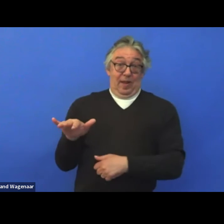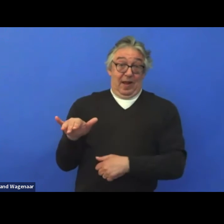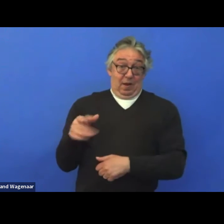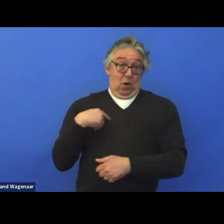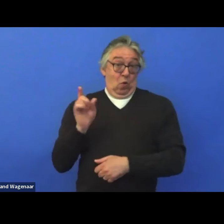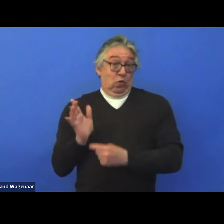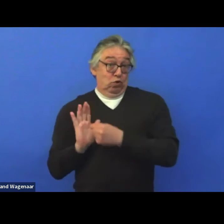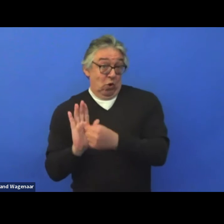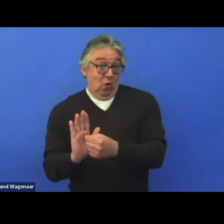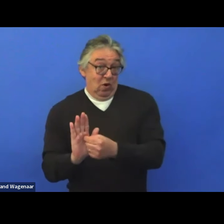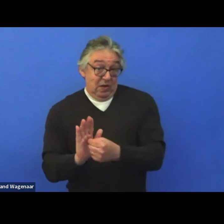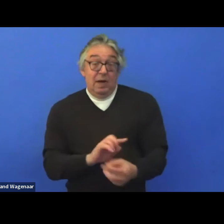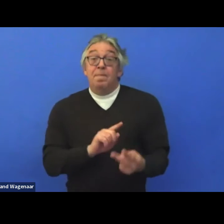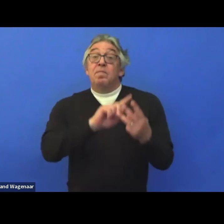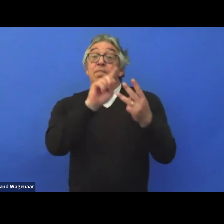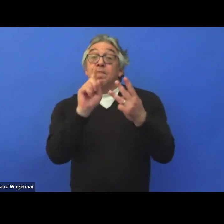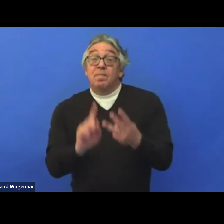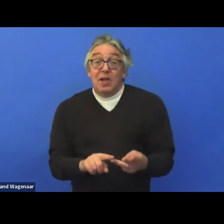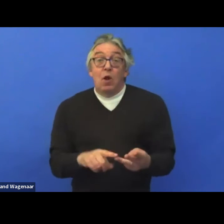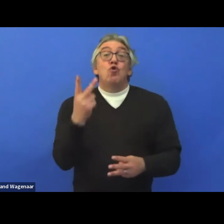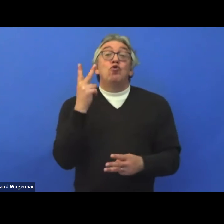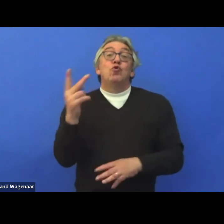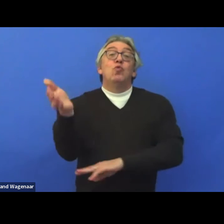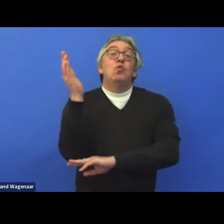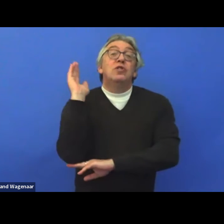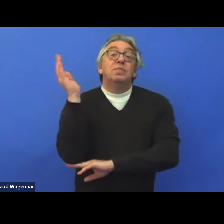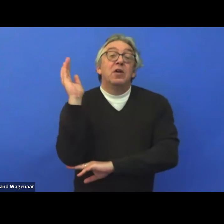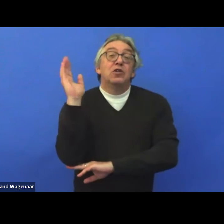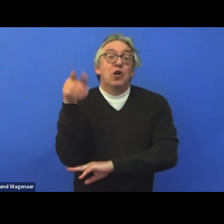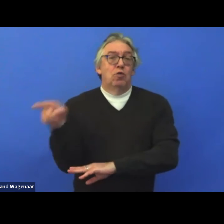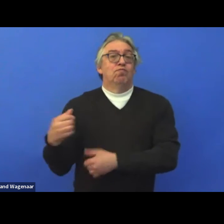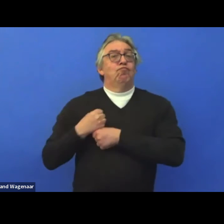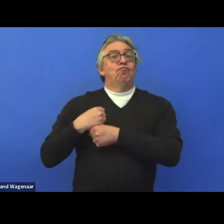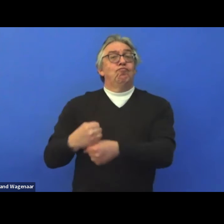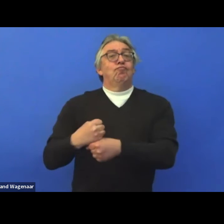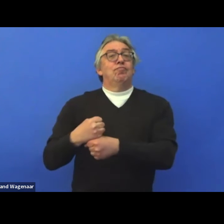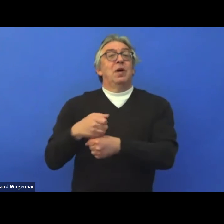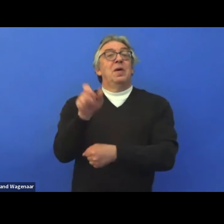And we'll also hear from two representatives of organisations of persons with disabilities.